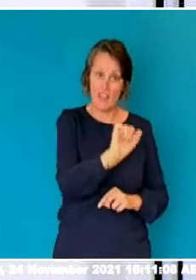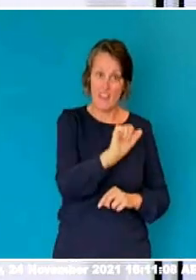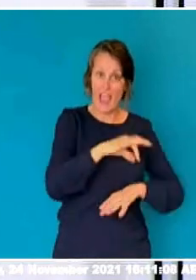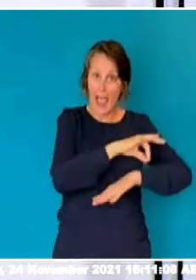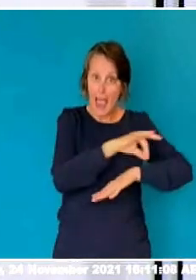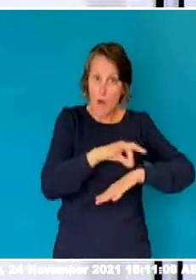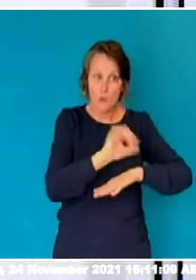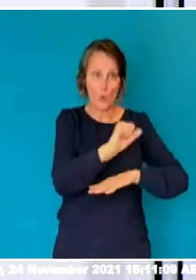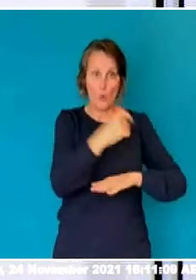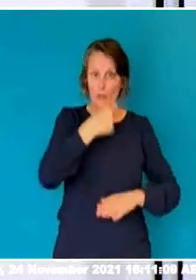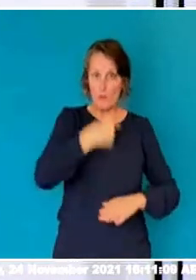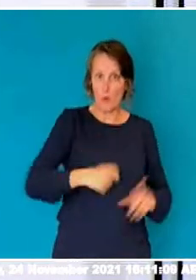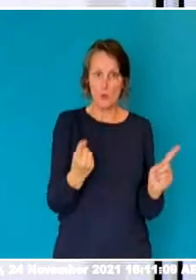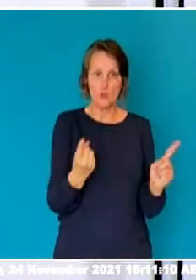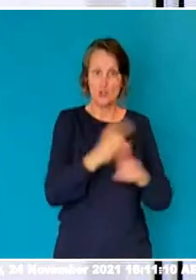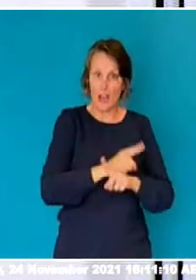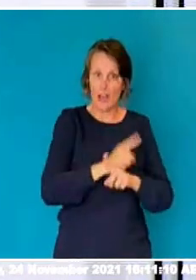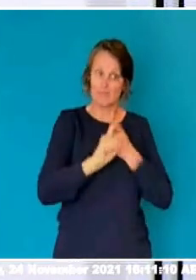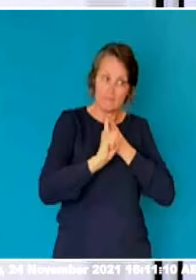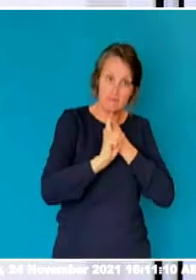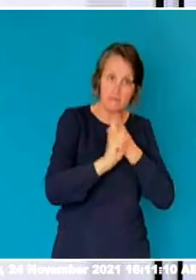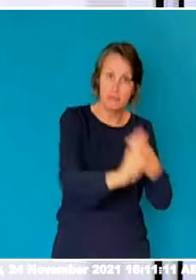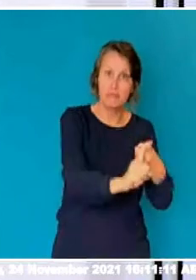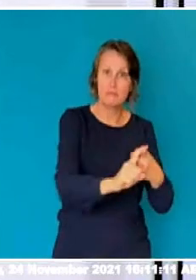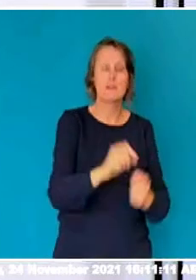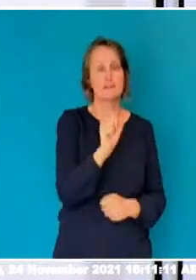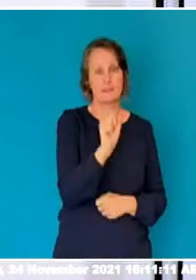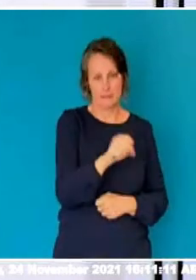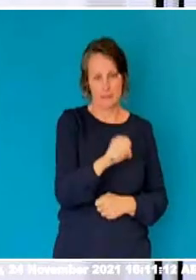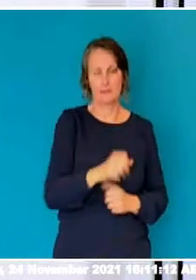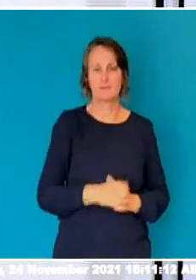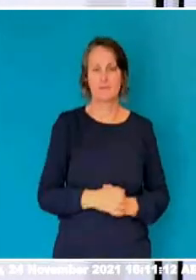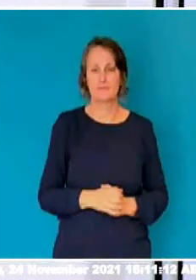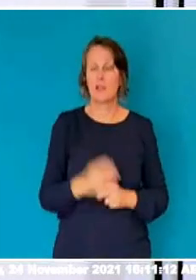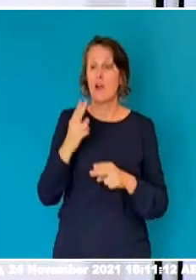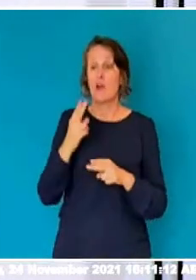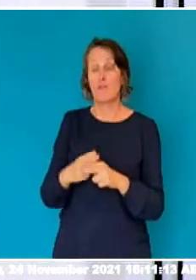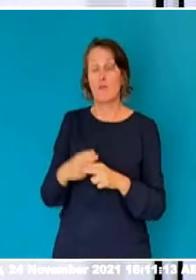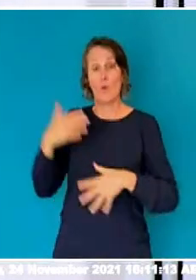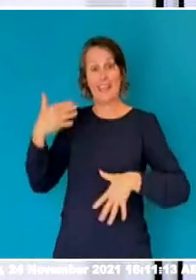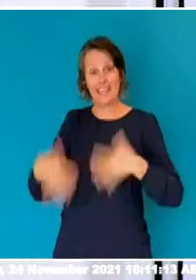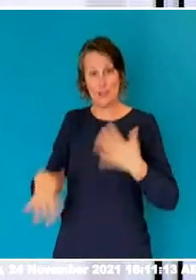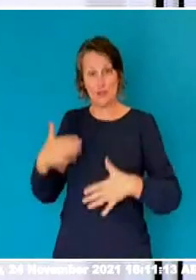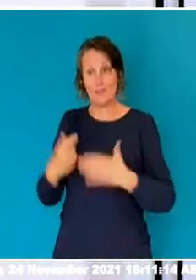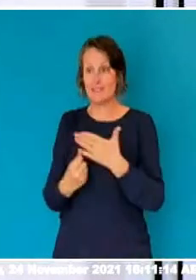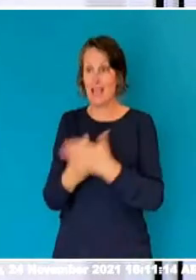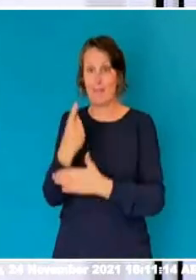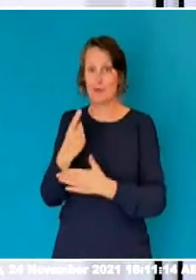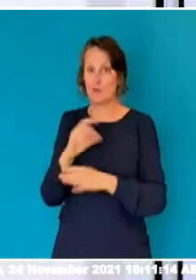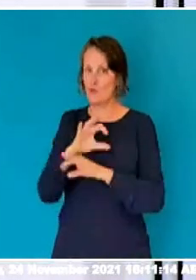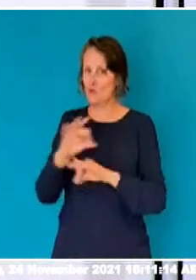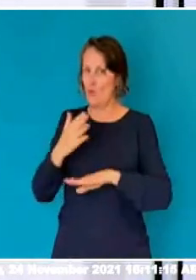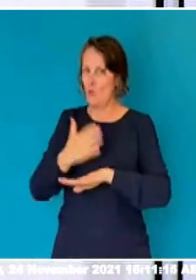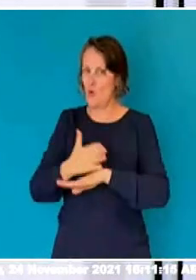Yes. MS DOWSETT: In relation to injuries sustained outside work, as I